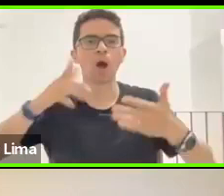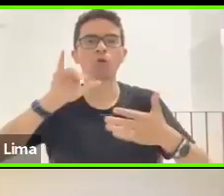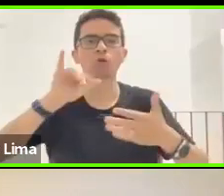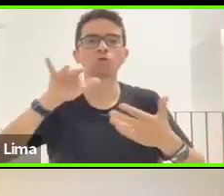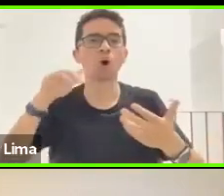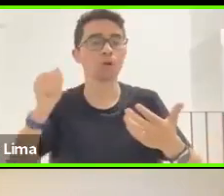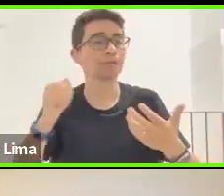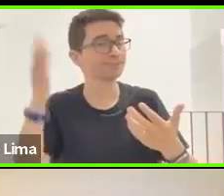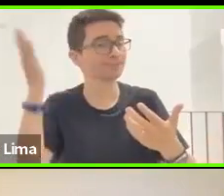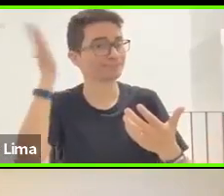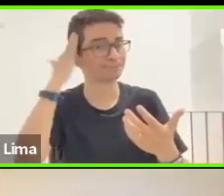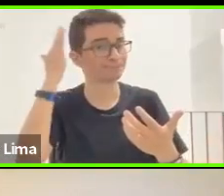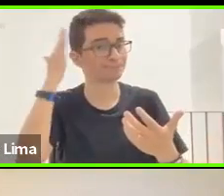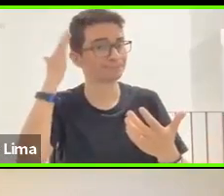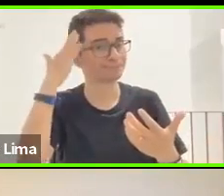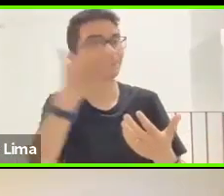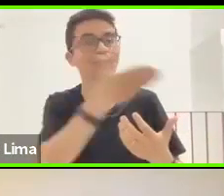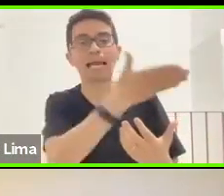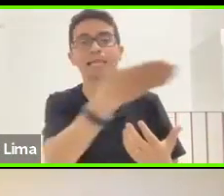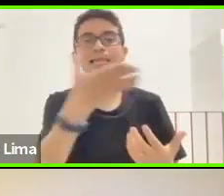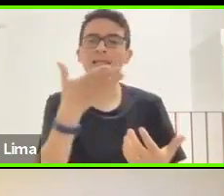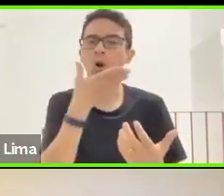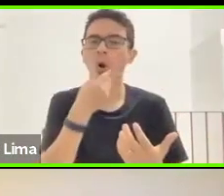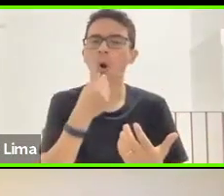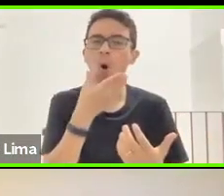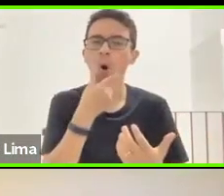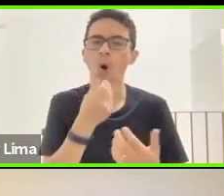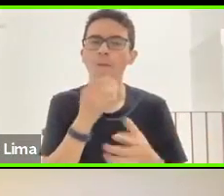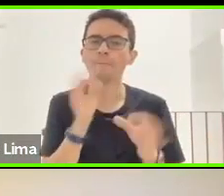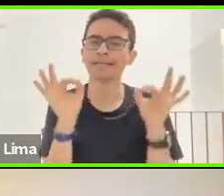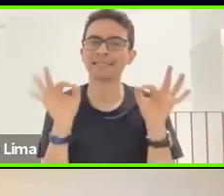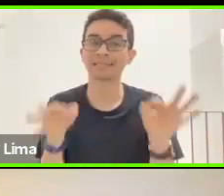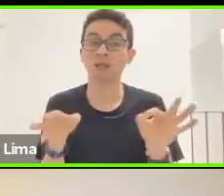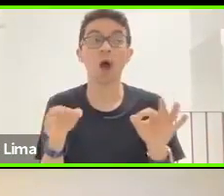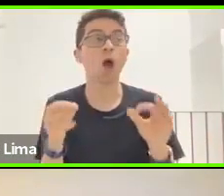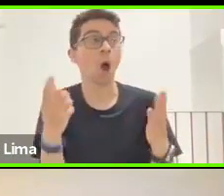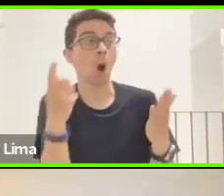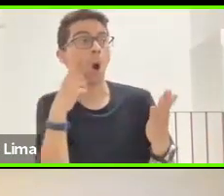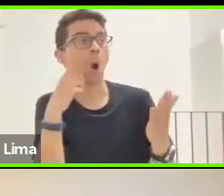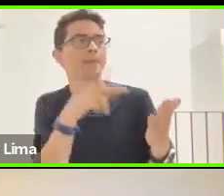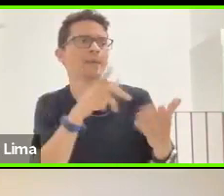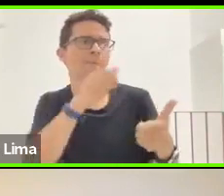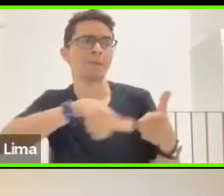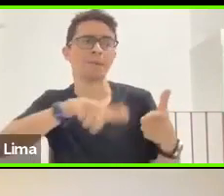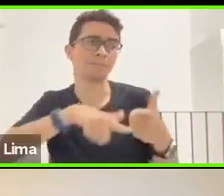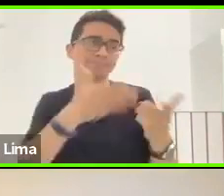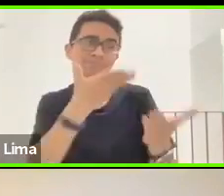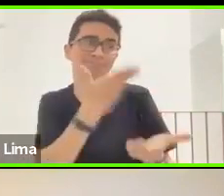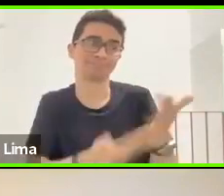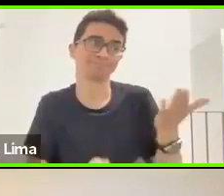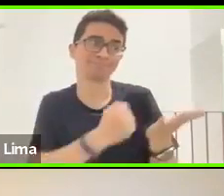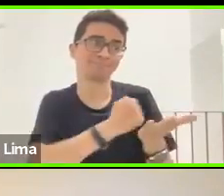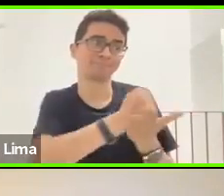the lost cause it was a good the lost cause it was a good in this the lost cause it was a good in this conception. It was a good fight, they just happen was a good fight, they just happen to lose.